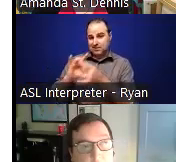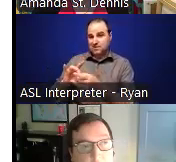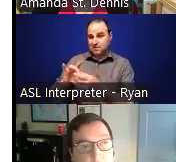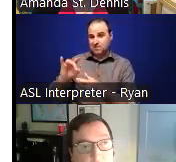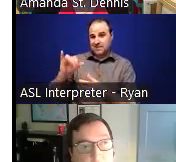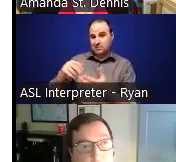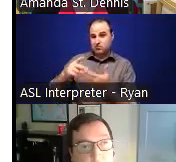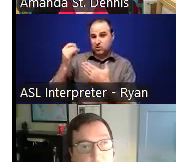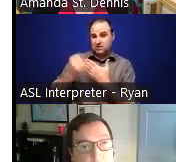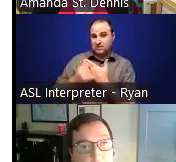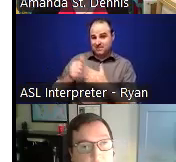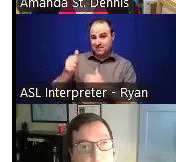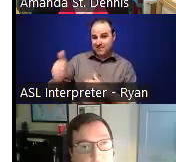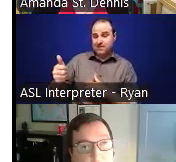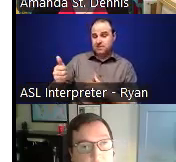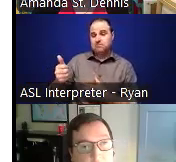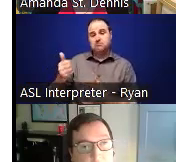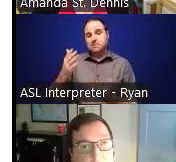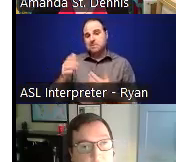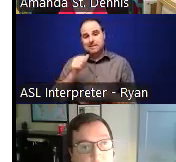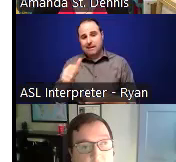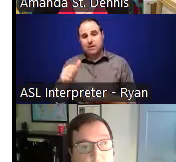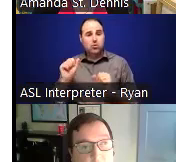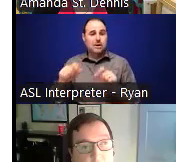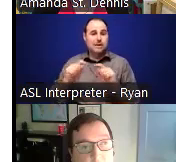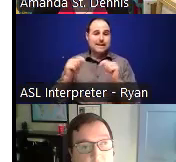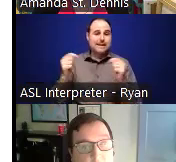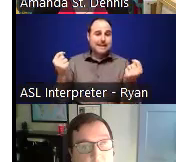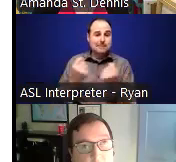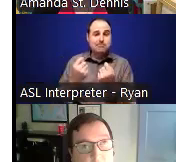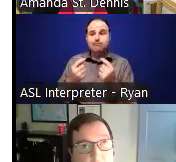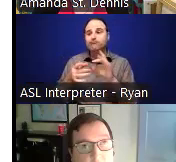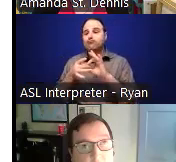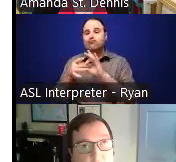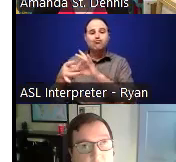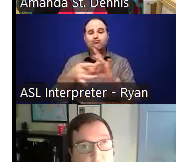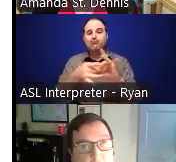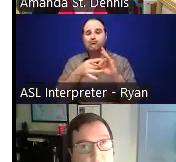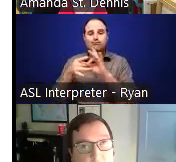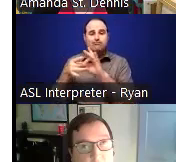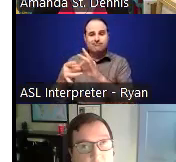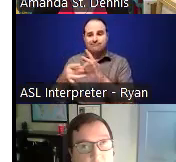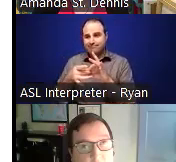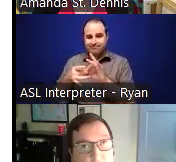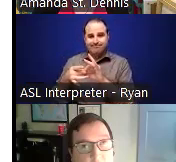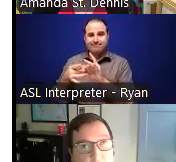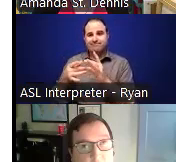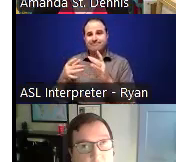be team bonding activities. We've had team bonding activities where we will meet and have those chats